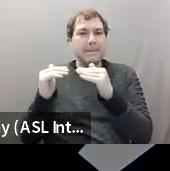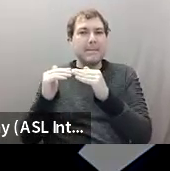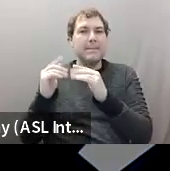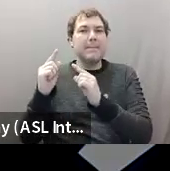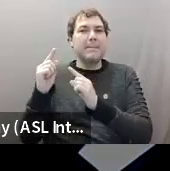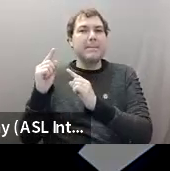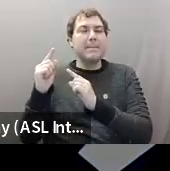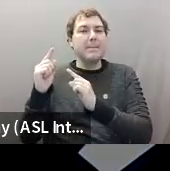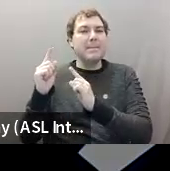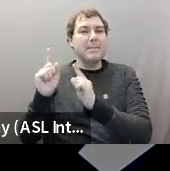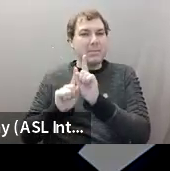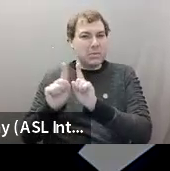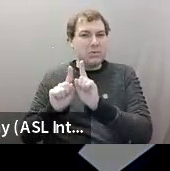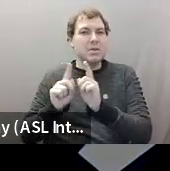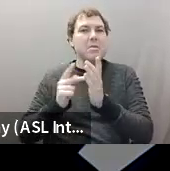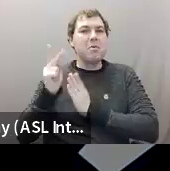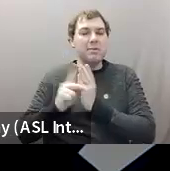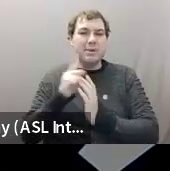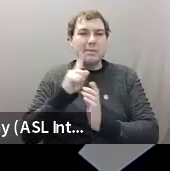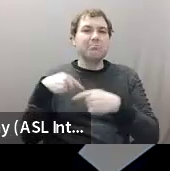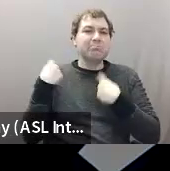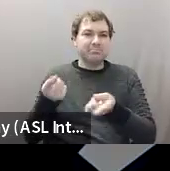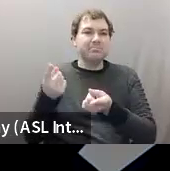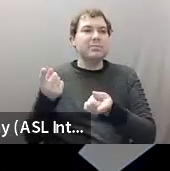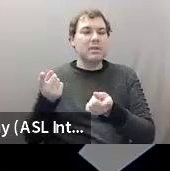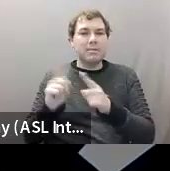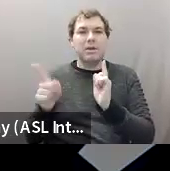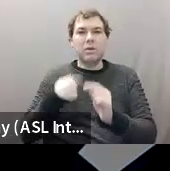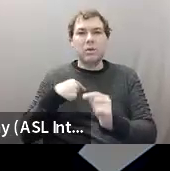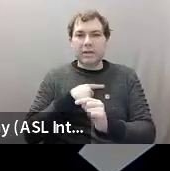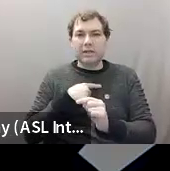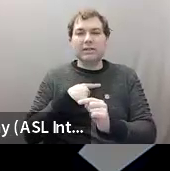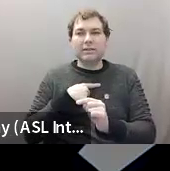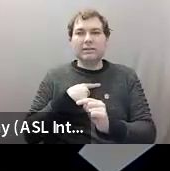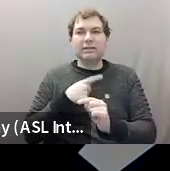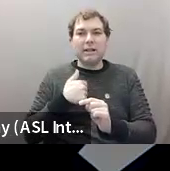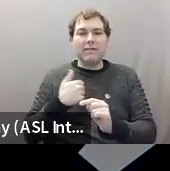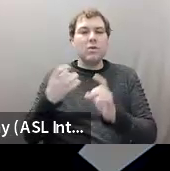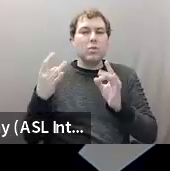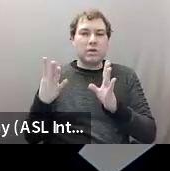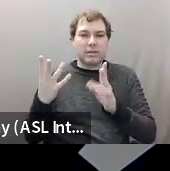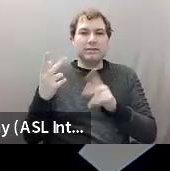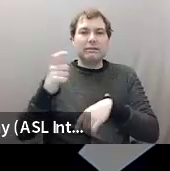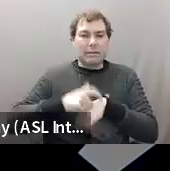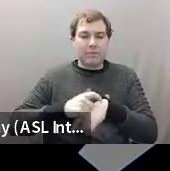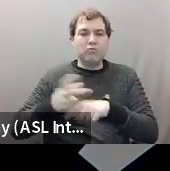Jen Hawkinson: and it's been around for a while. But we Jen Hawkinson: like we are having the worst time recruiting people